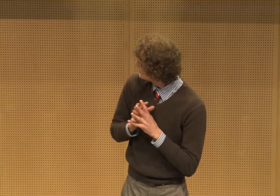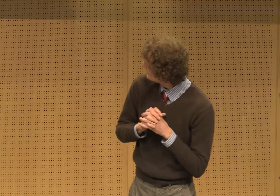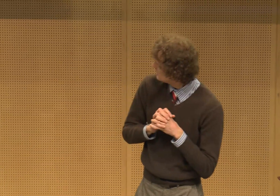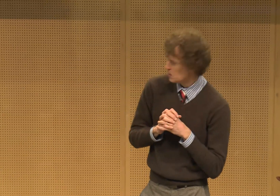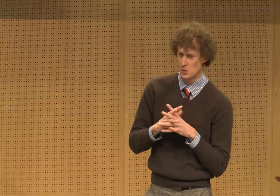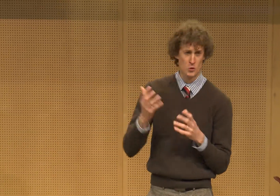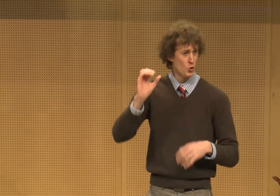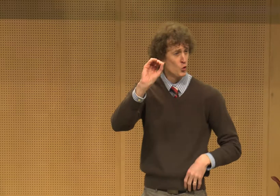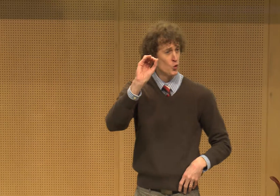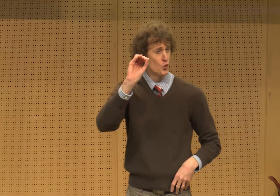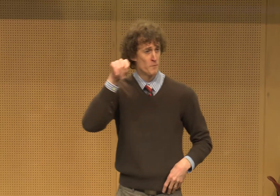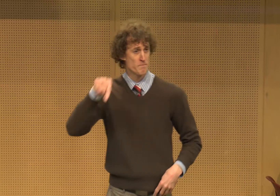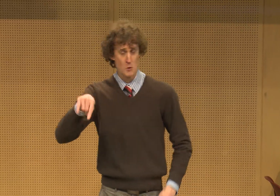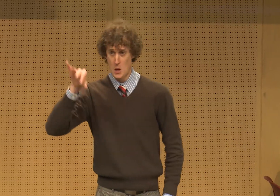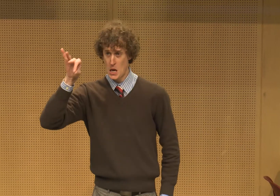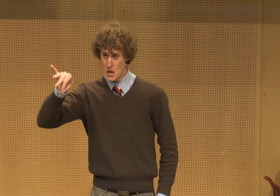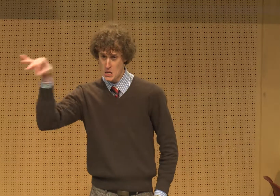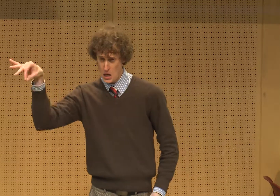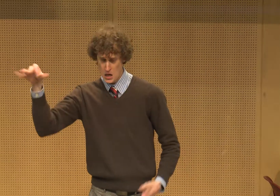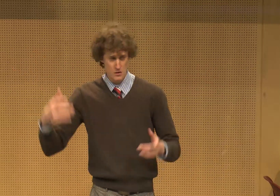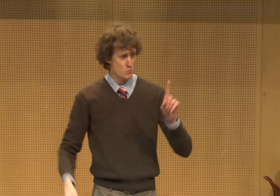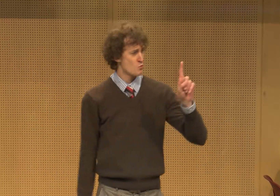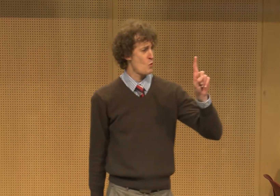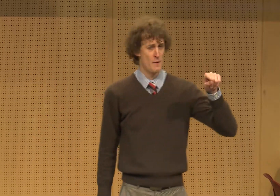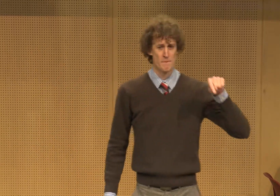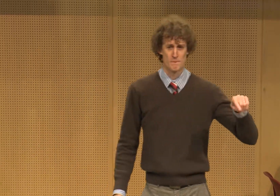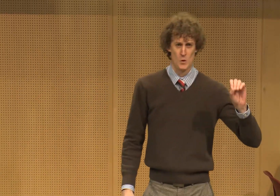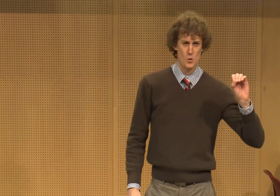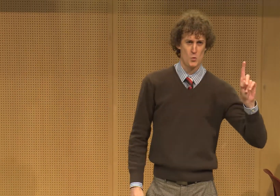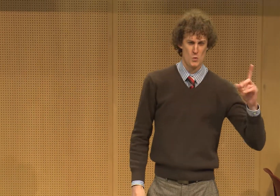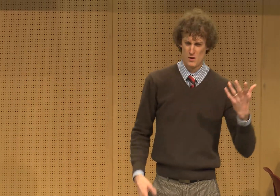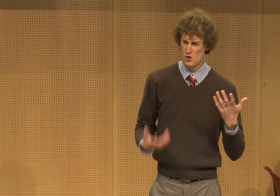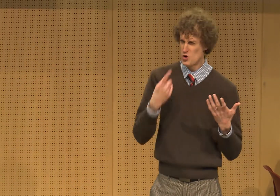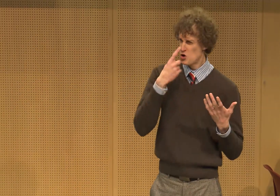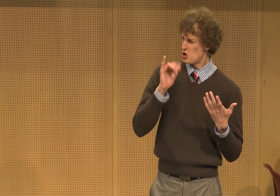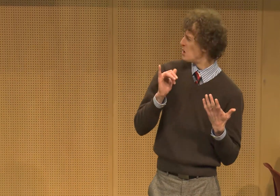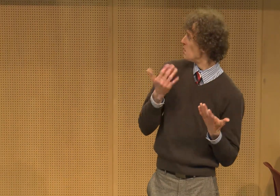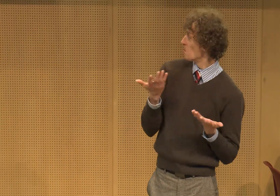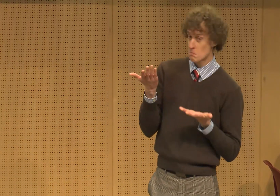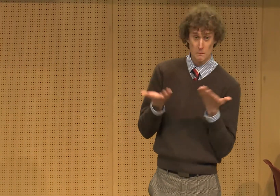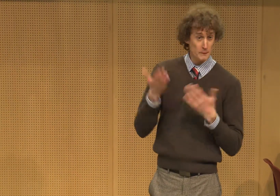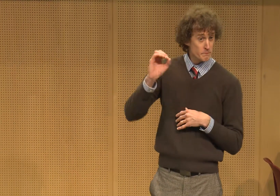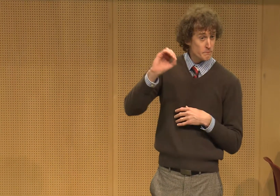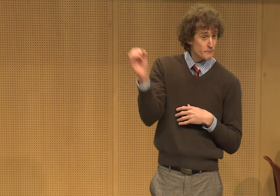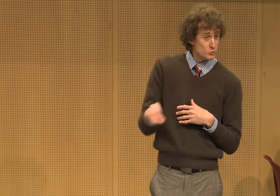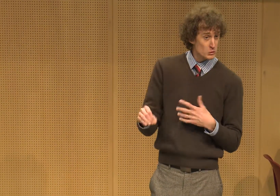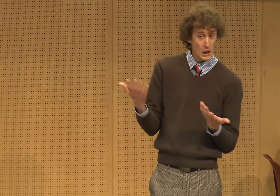What else? 0.99 and 1.01. Maybe that's a percentage.